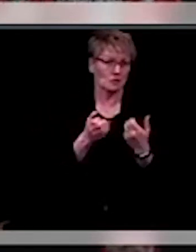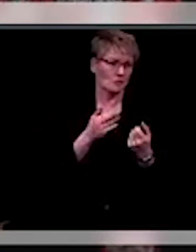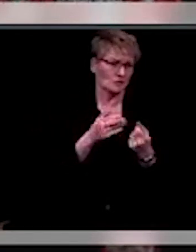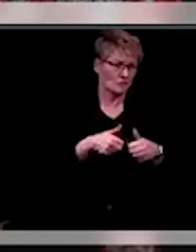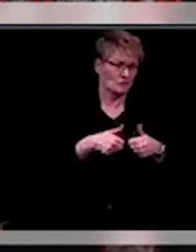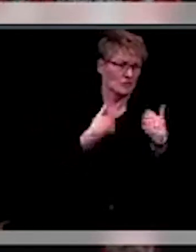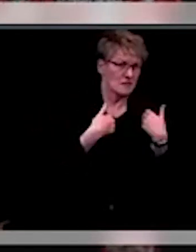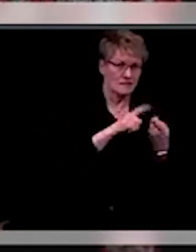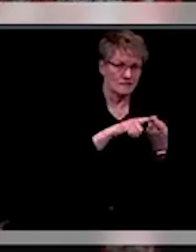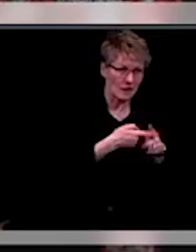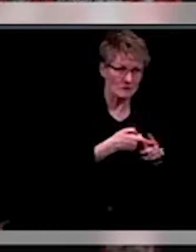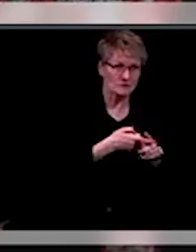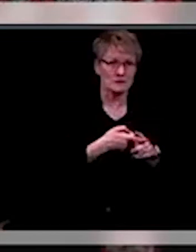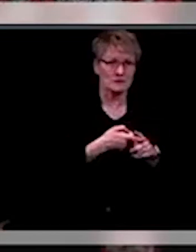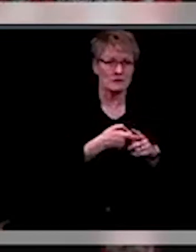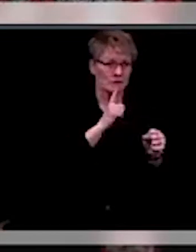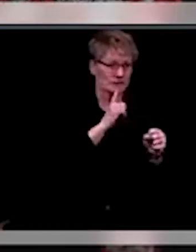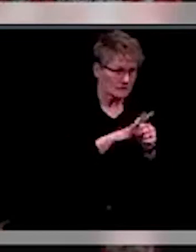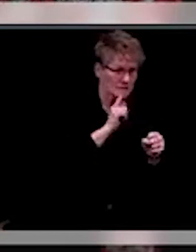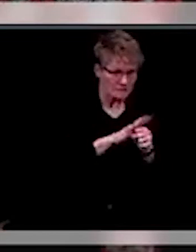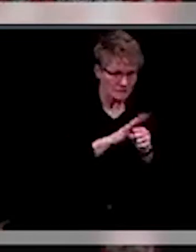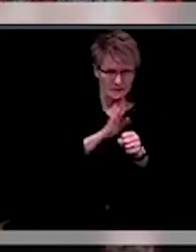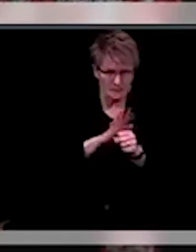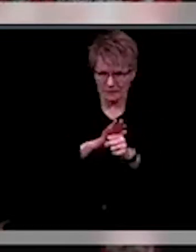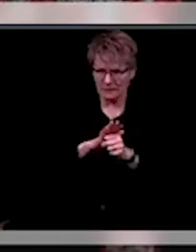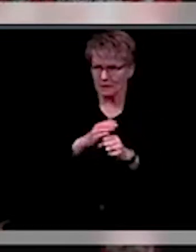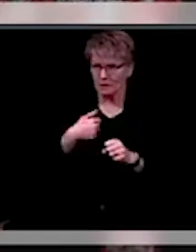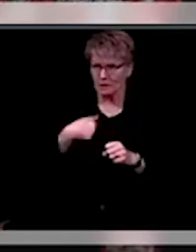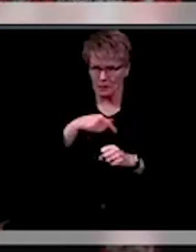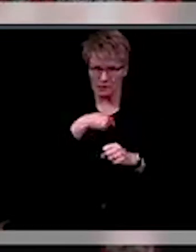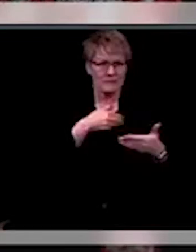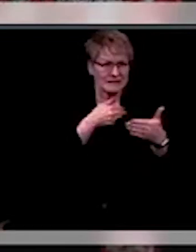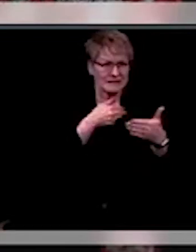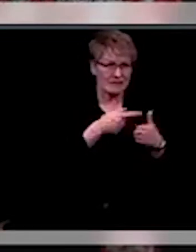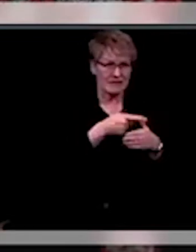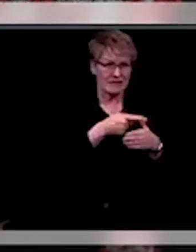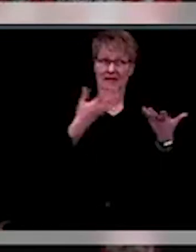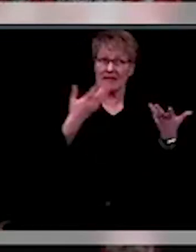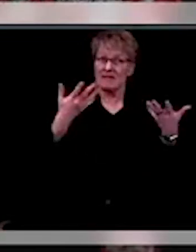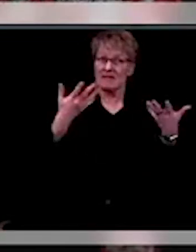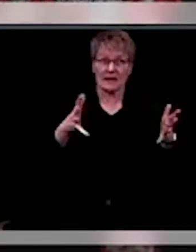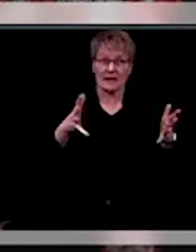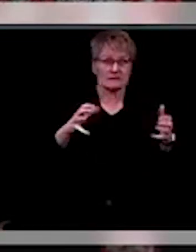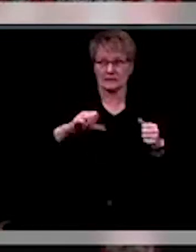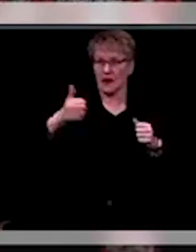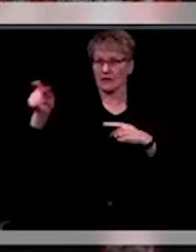have made a commitment to be around, and that's it, in terms of close contact. And we're all